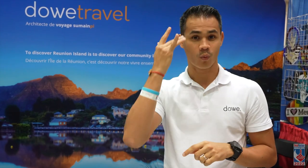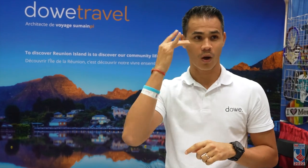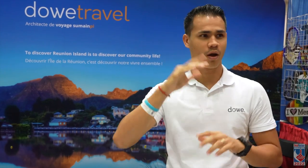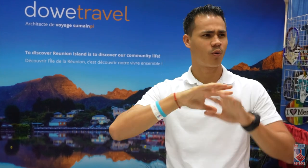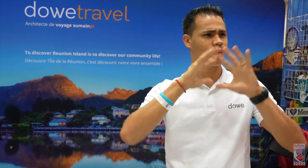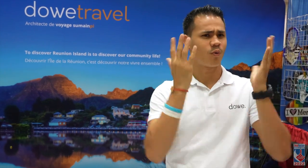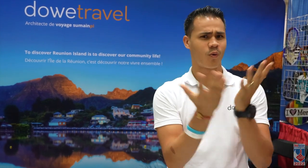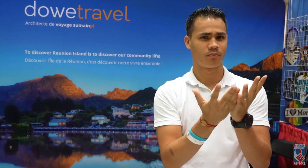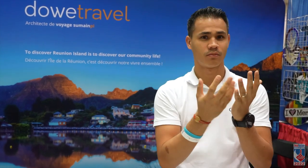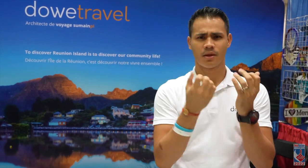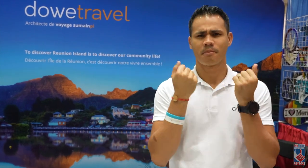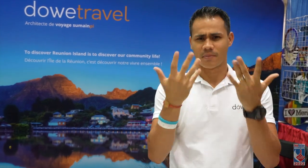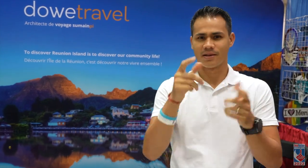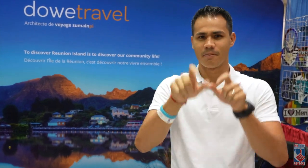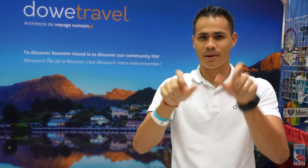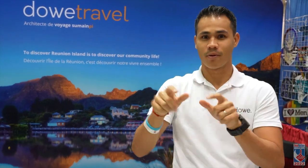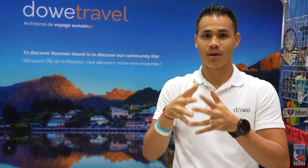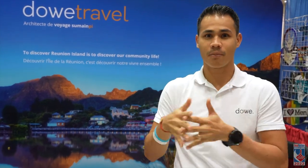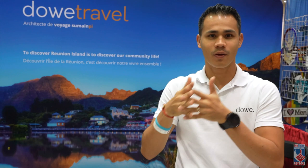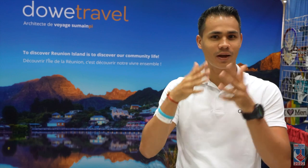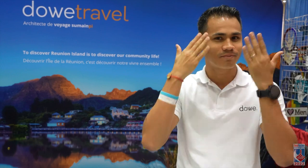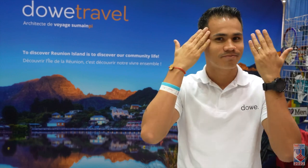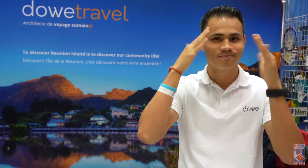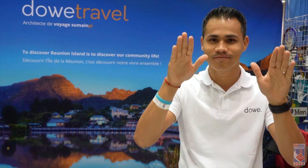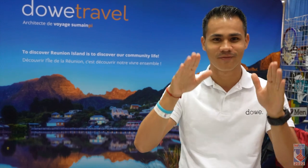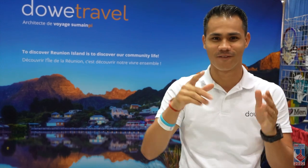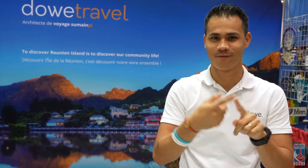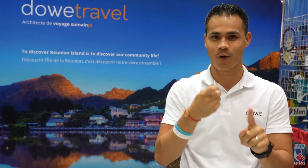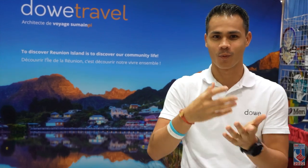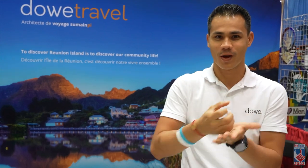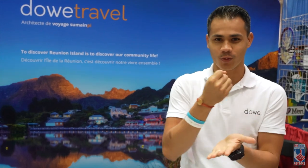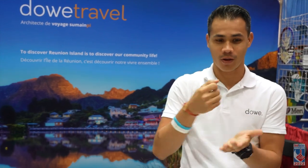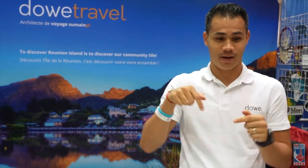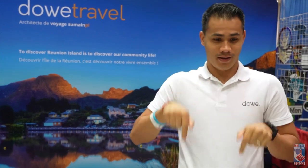because many Americans don’t know about Reunion.